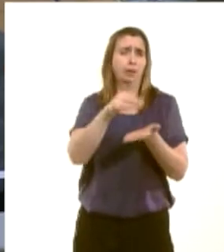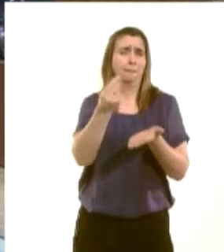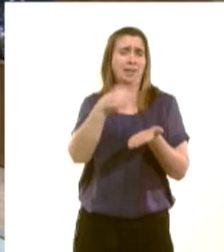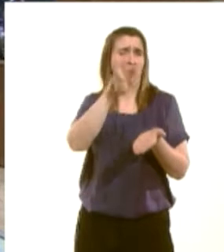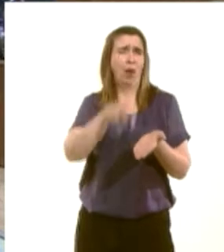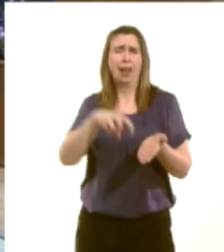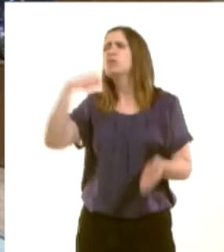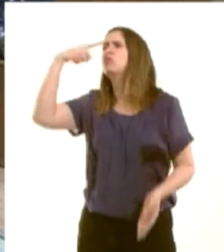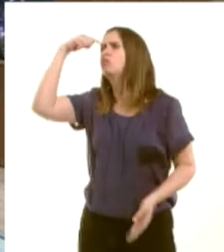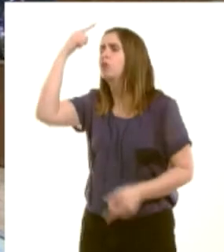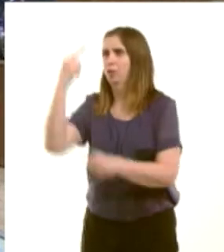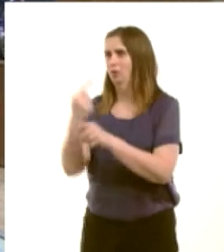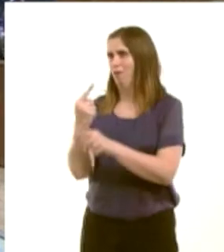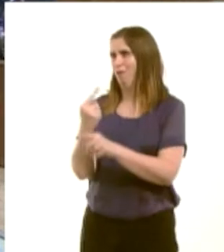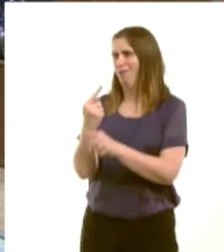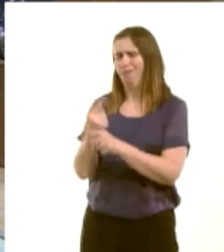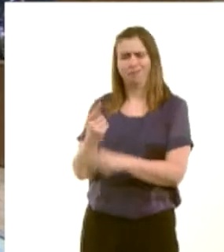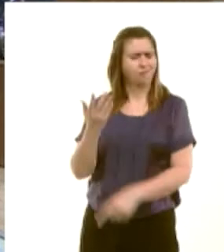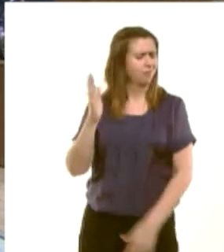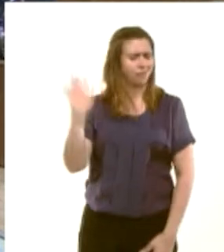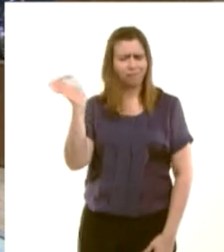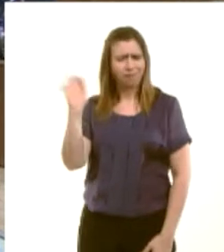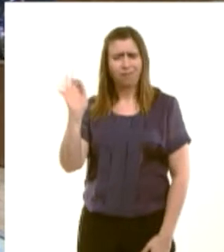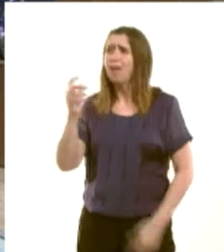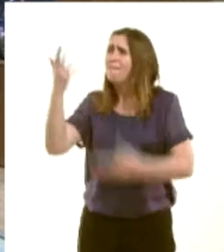he has no figures to back up what he says, and he forgets, of courseó[Interruption.]